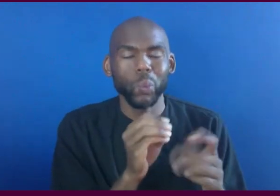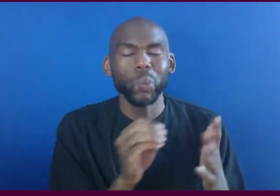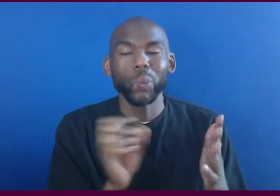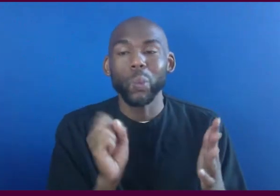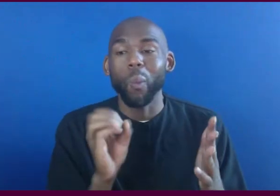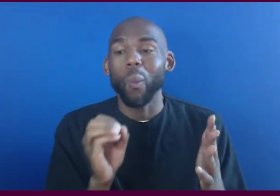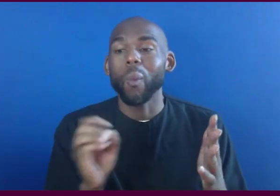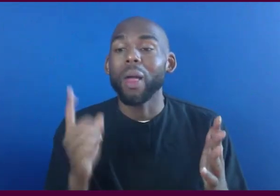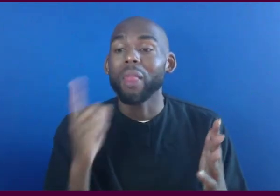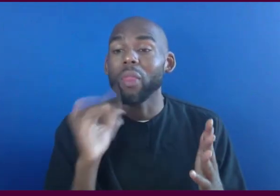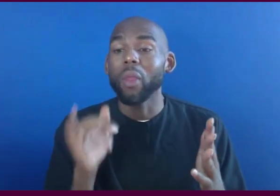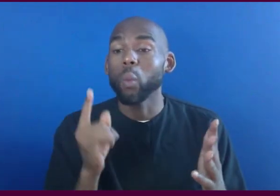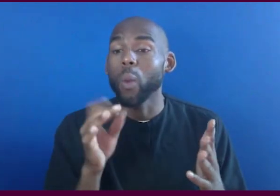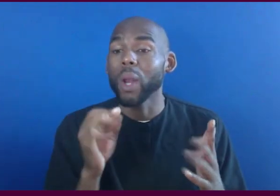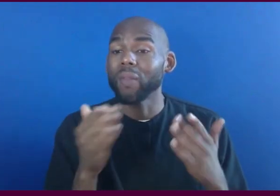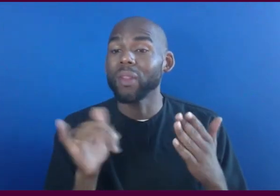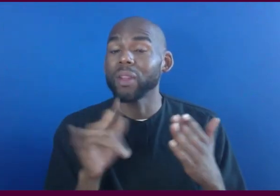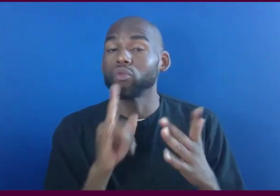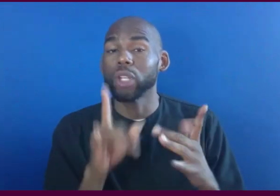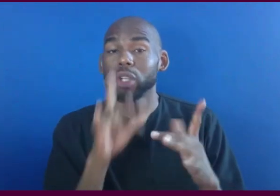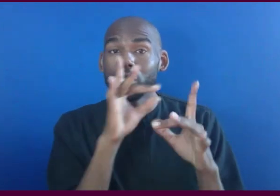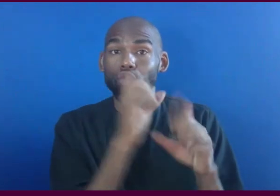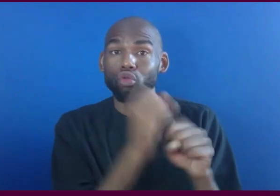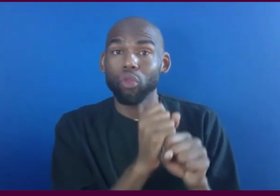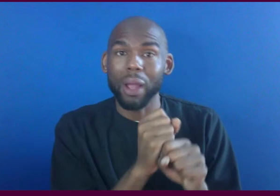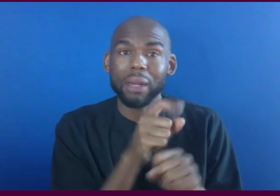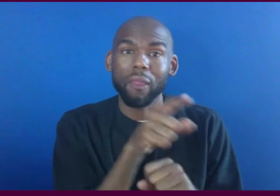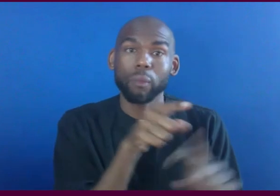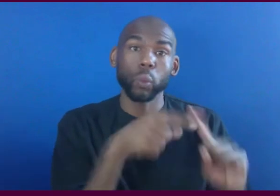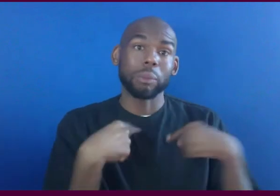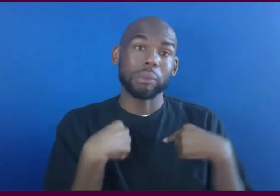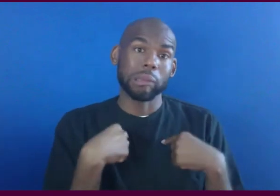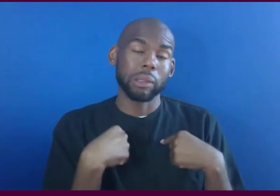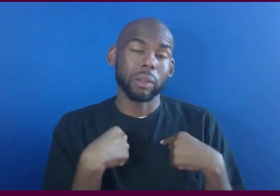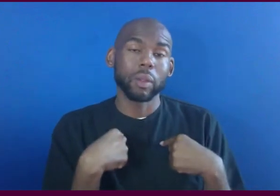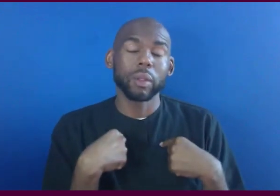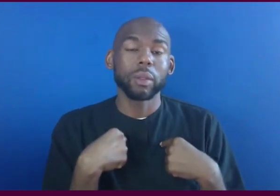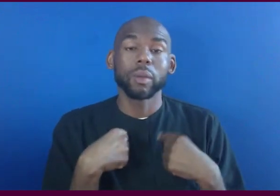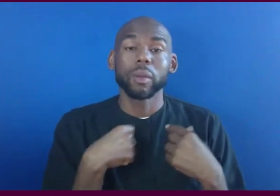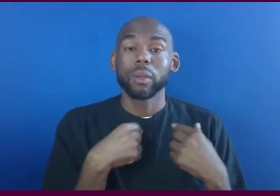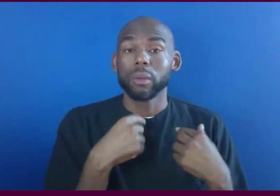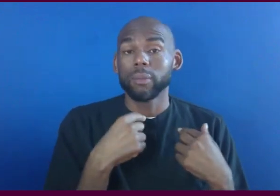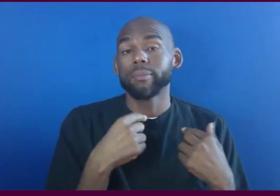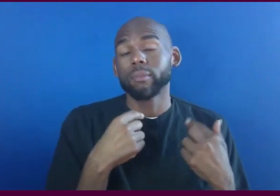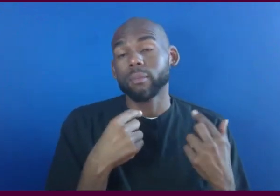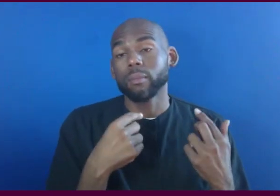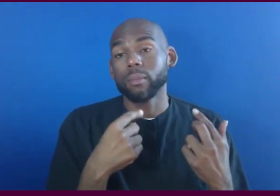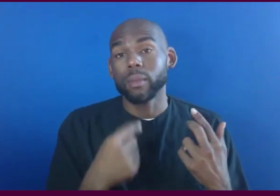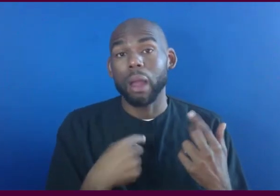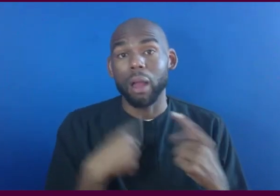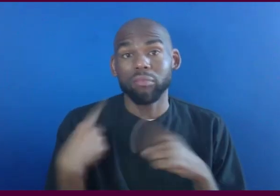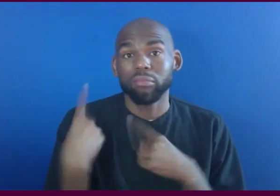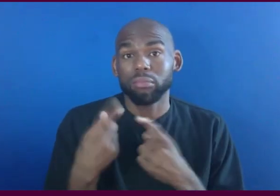And so I think that was one of the things that attracted them to me is that I've been